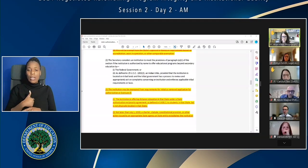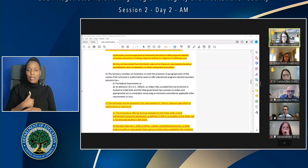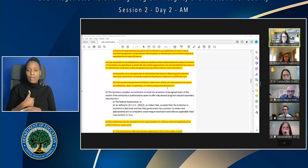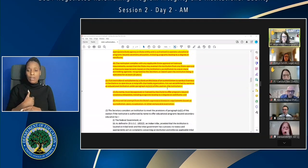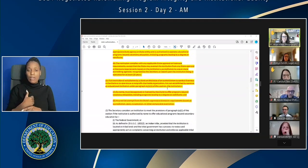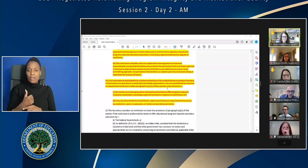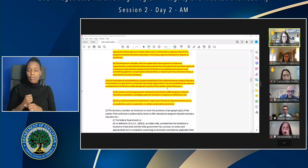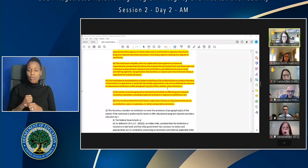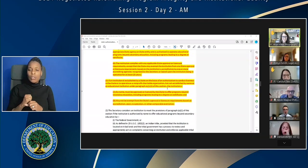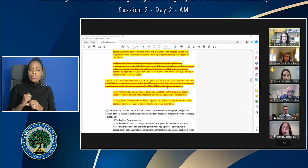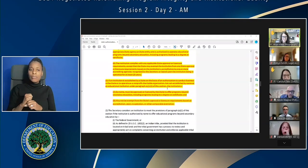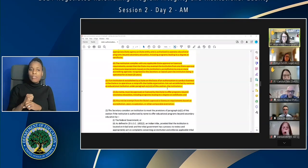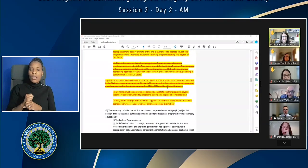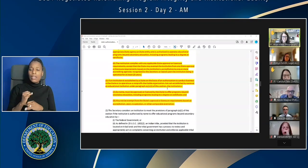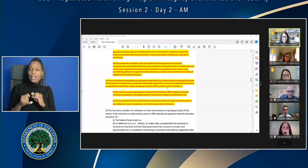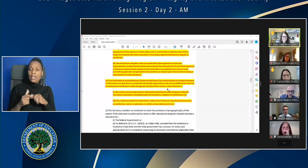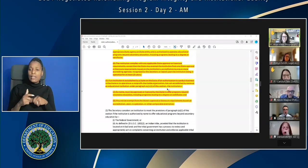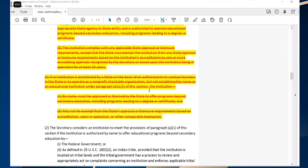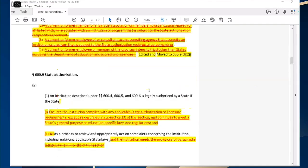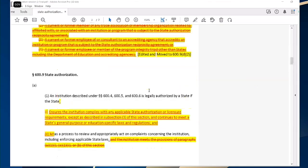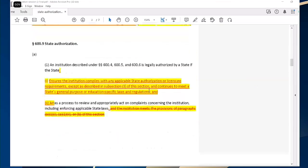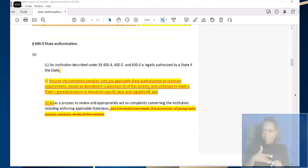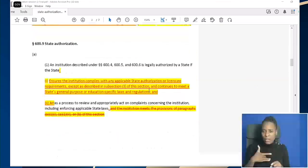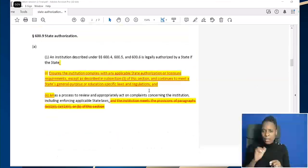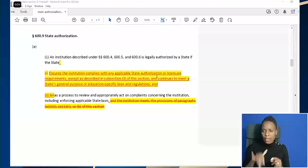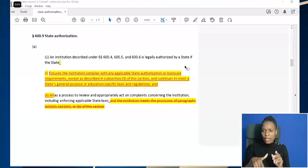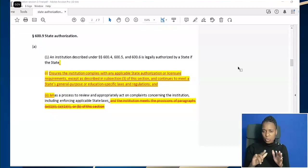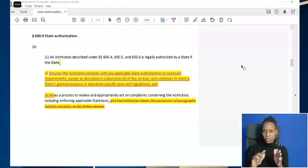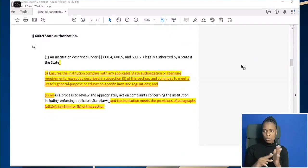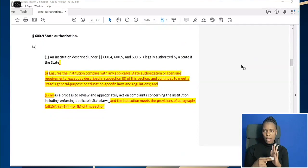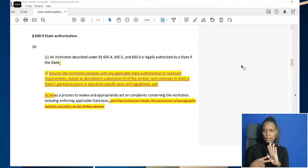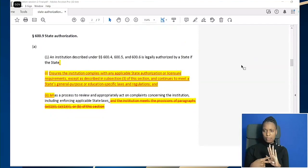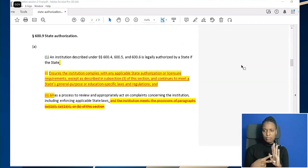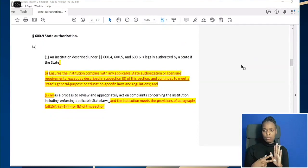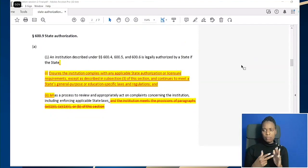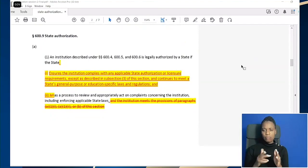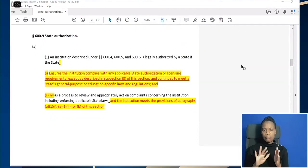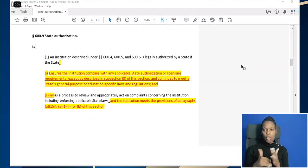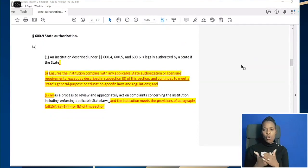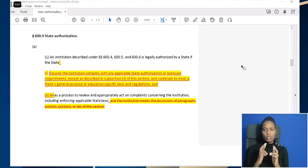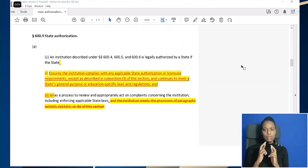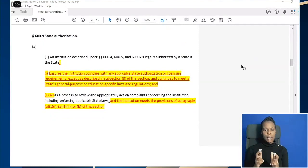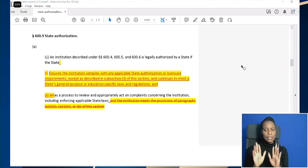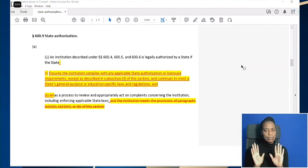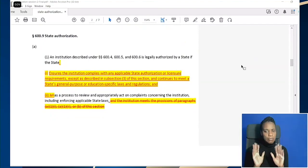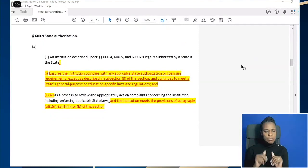respect. So there's an and before